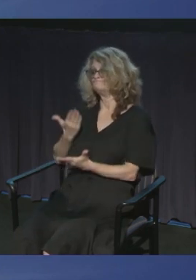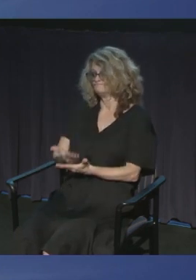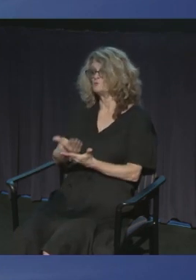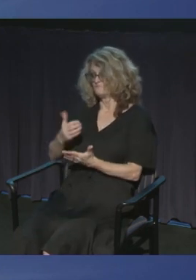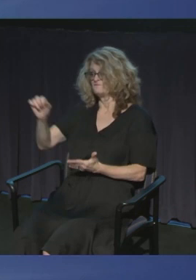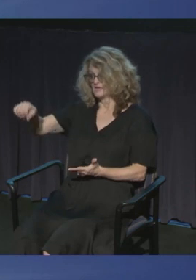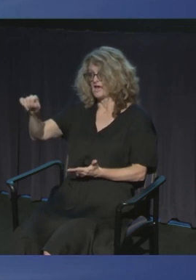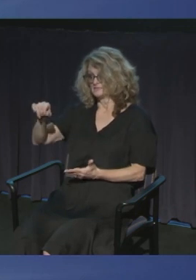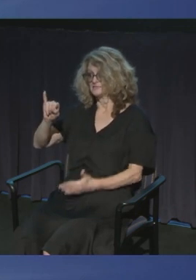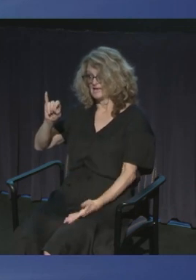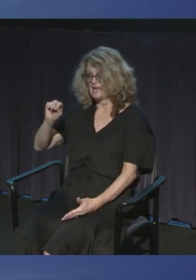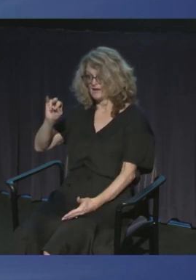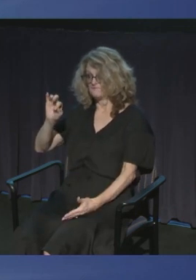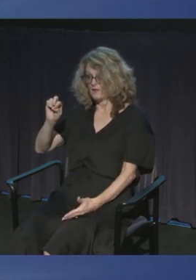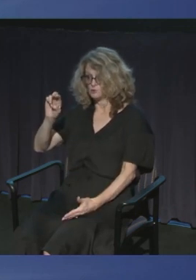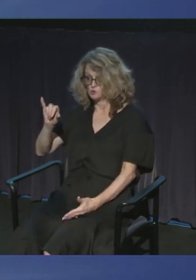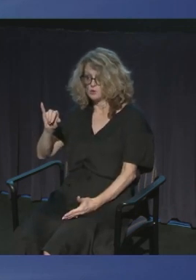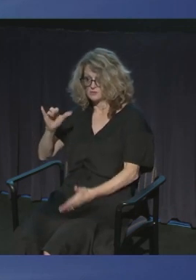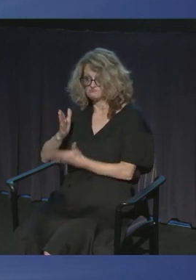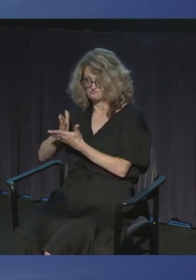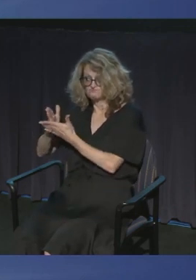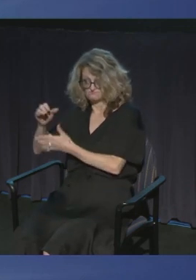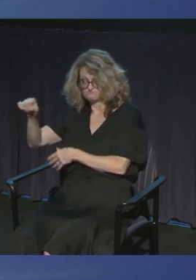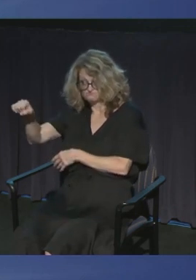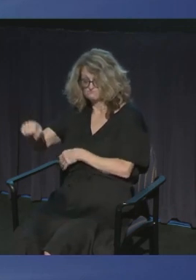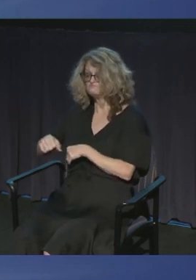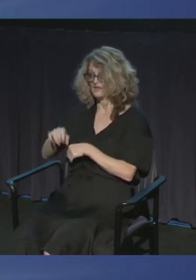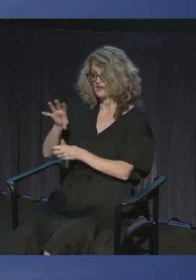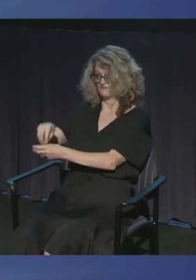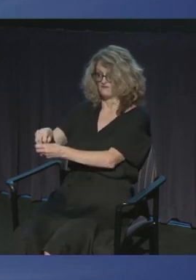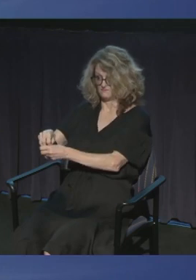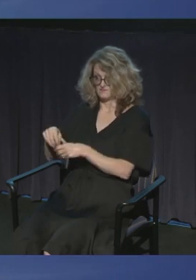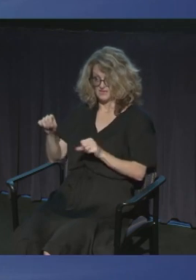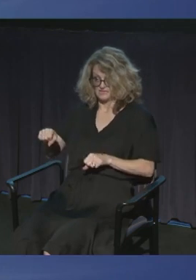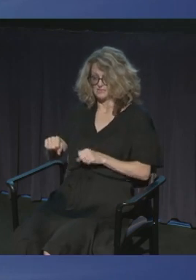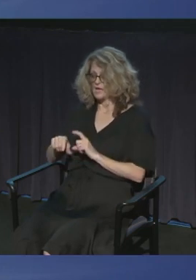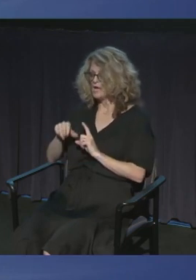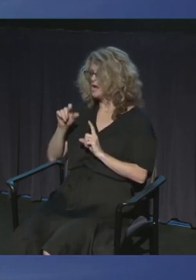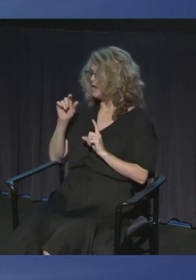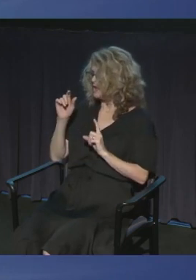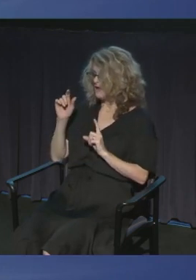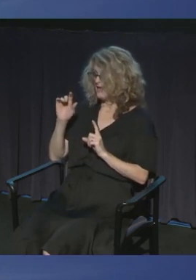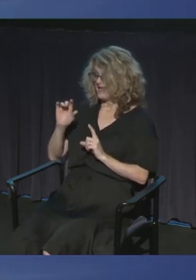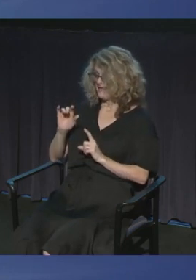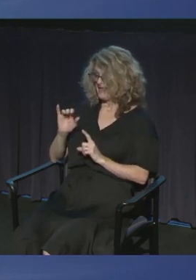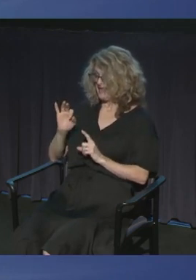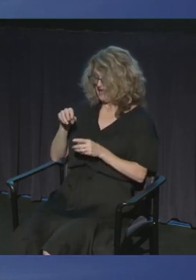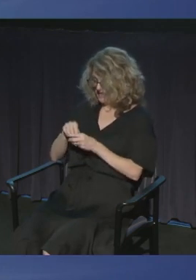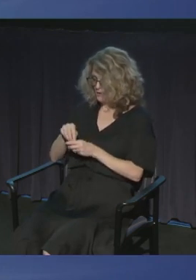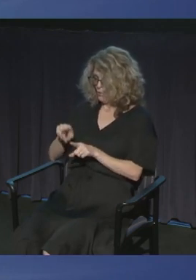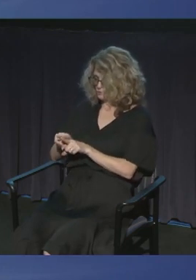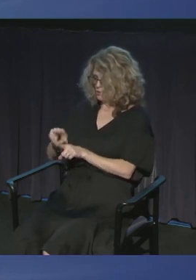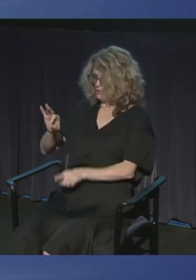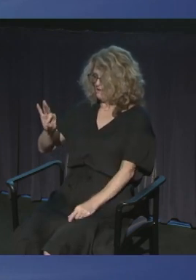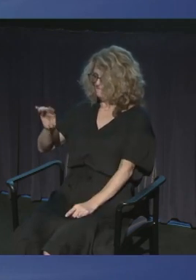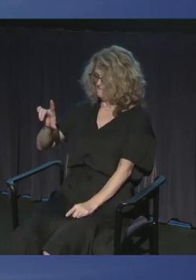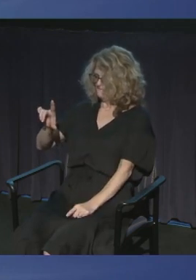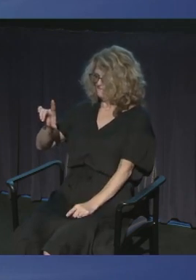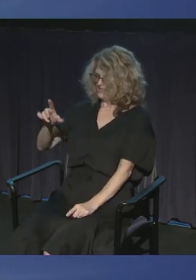INFLAMMATORY COMPONENT SUCH AS NOT ONLY INFLAMMATORY CYTOKINES ALSO IN QUAD RELATION PROBLEMS